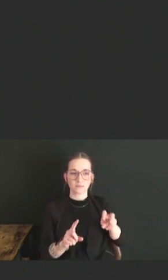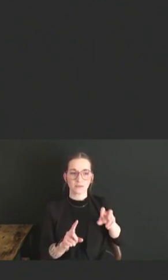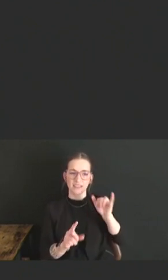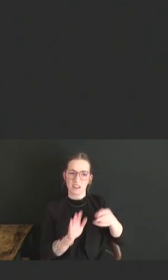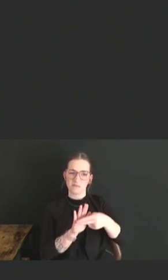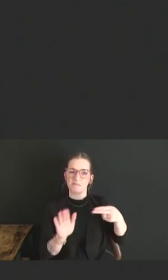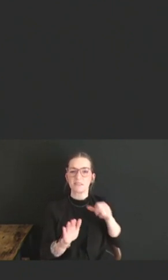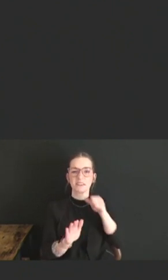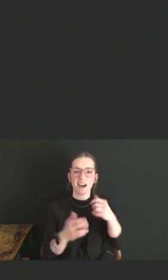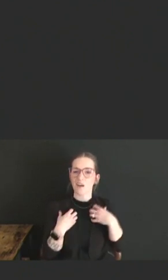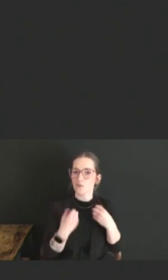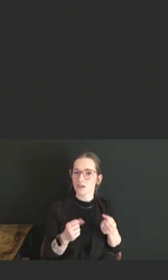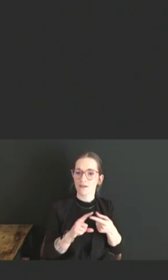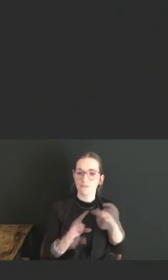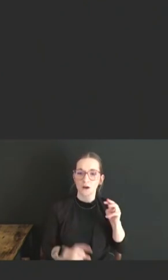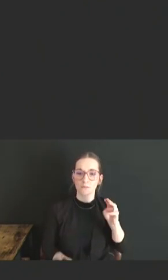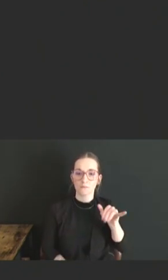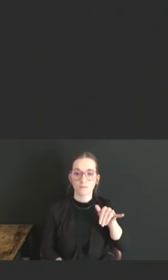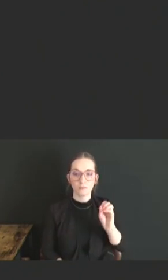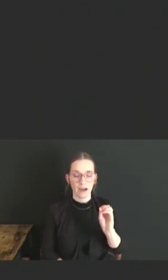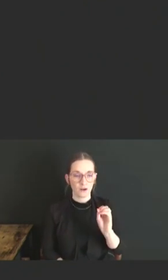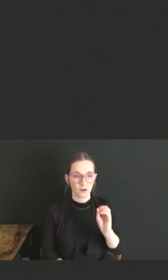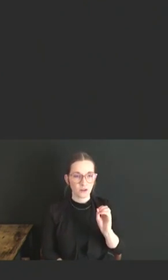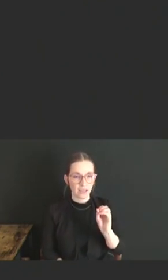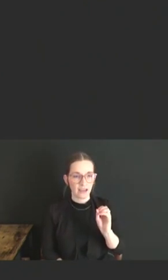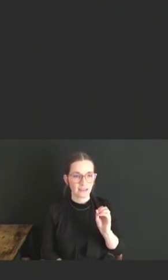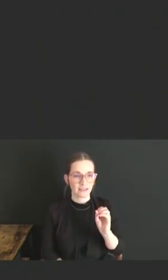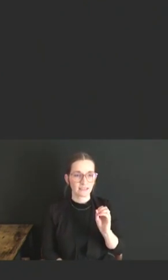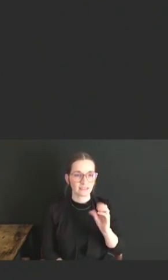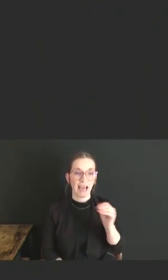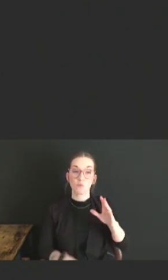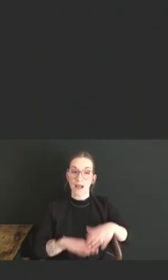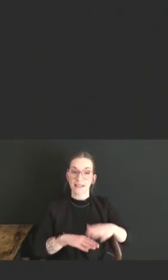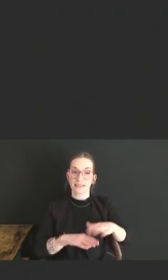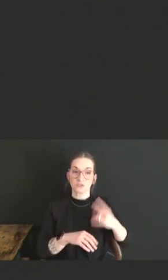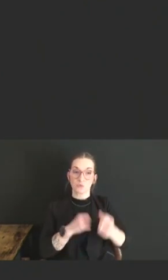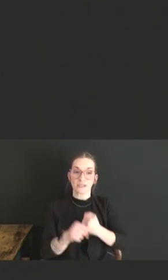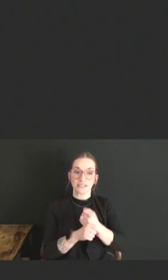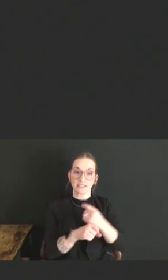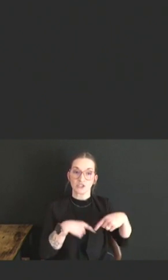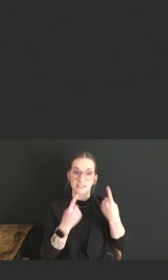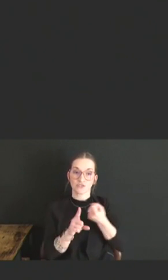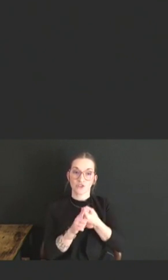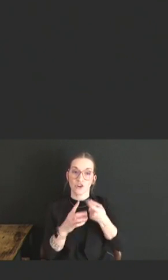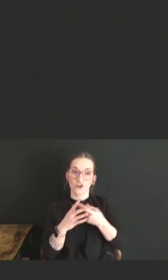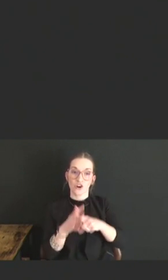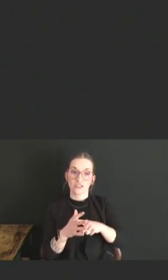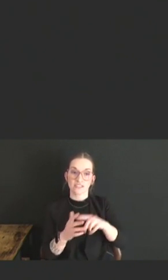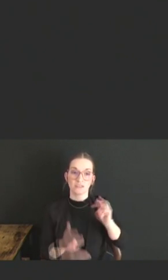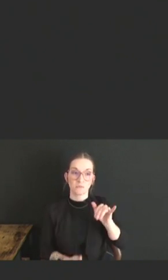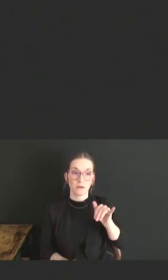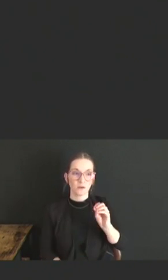and were at last one year since onset of myocarditis. Sixty-five patient calls